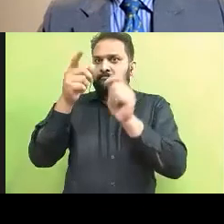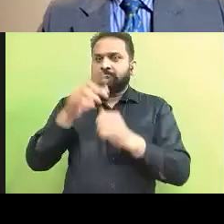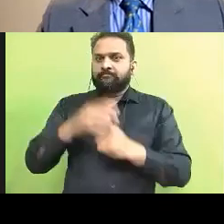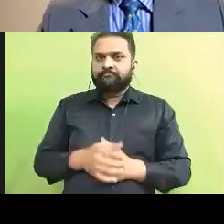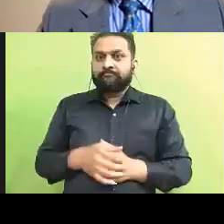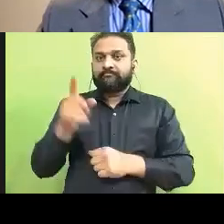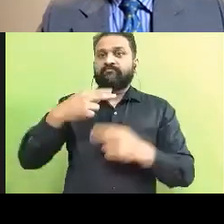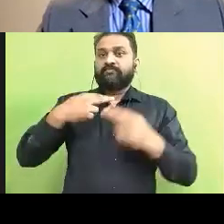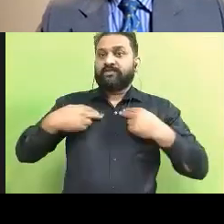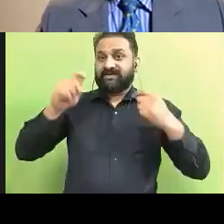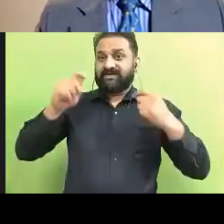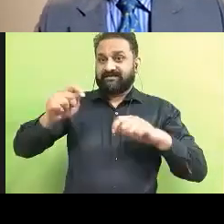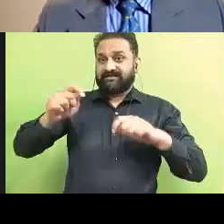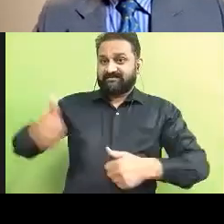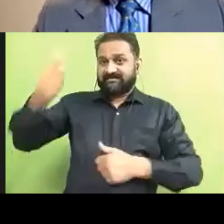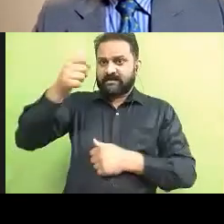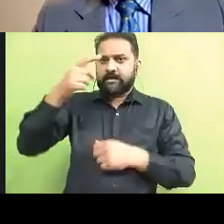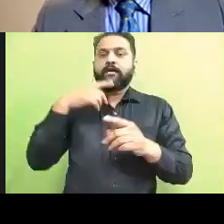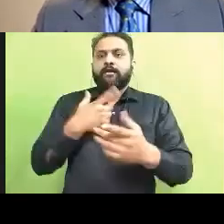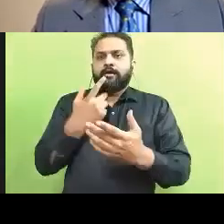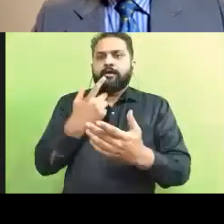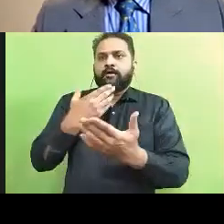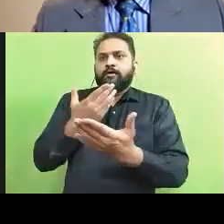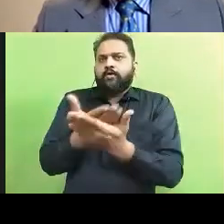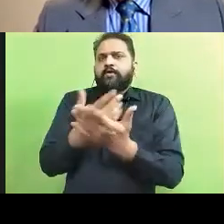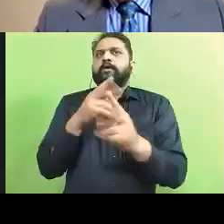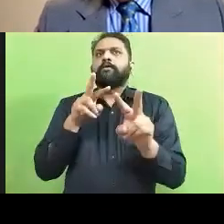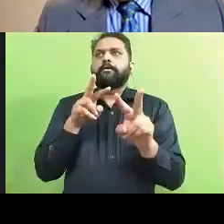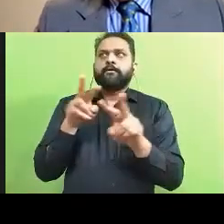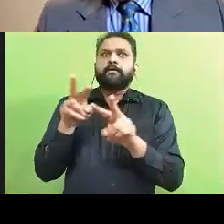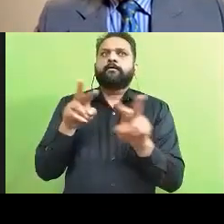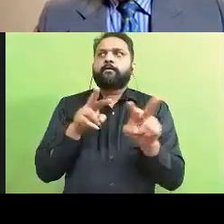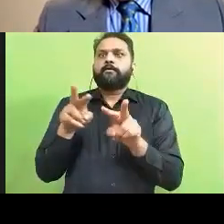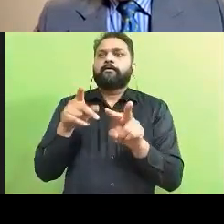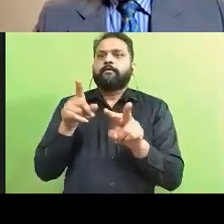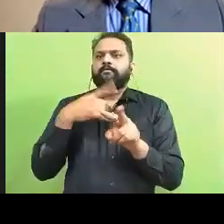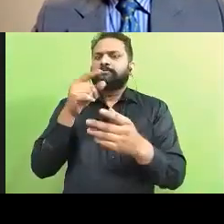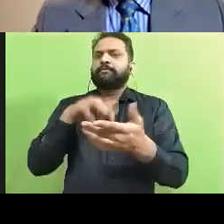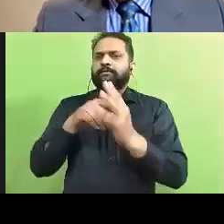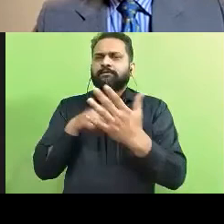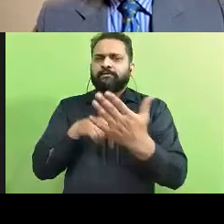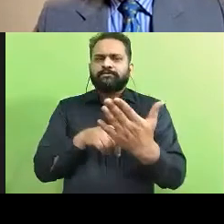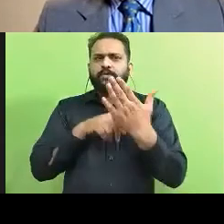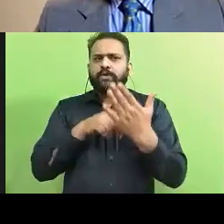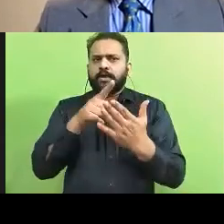and the arbitrator they like it about the team and it shows the team is well prepared